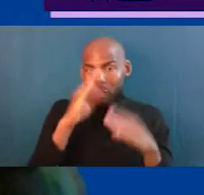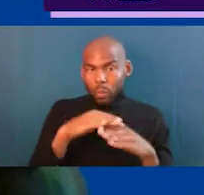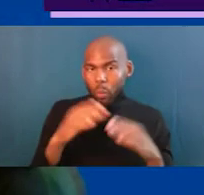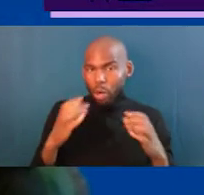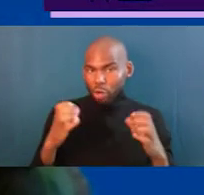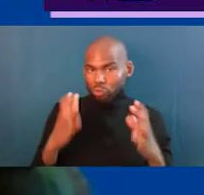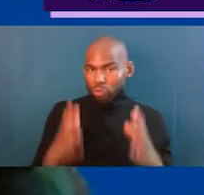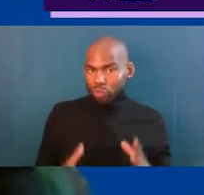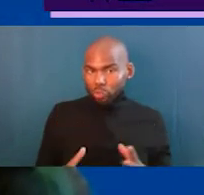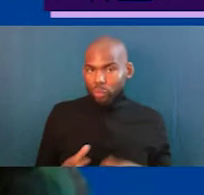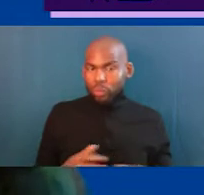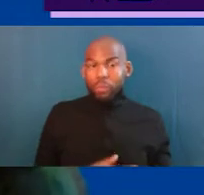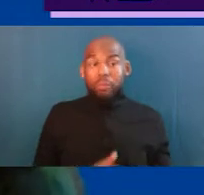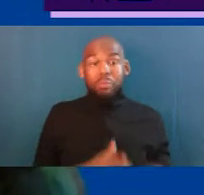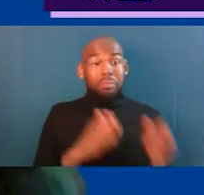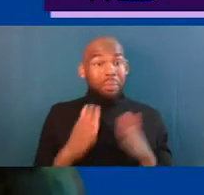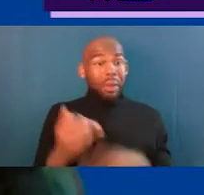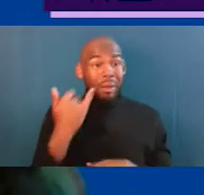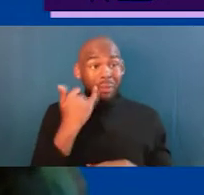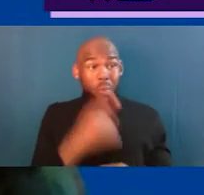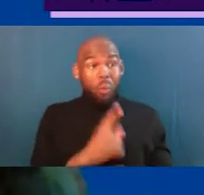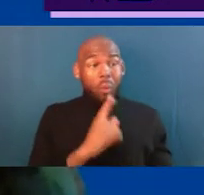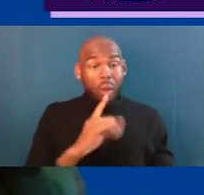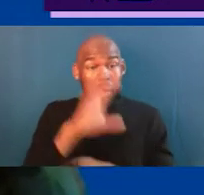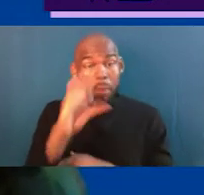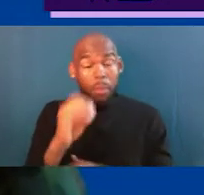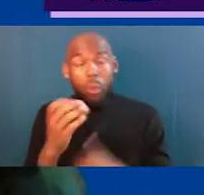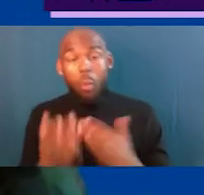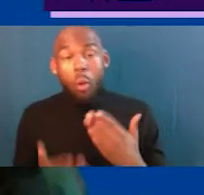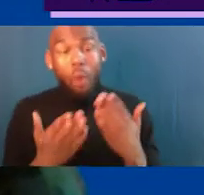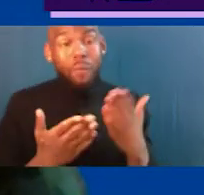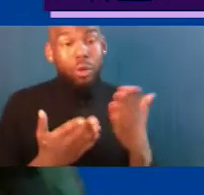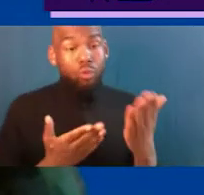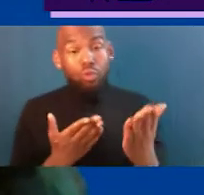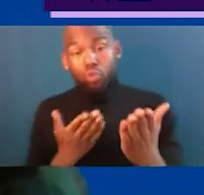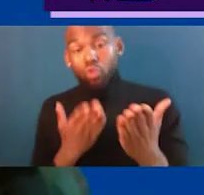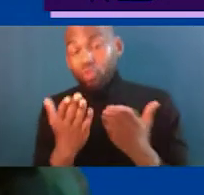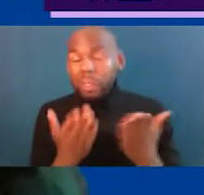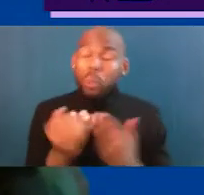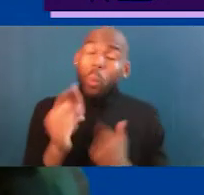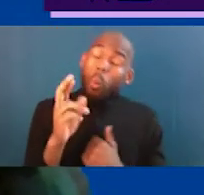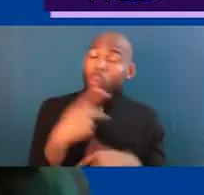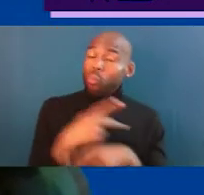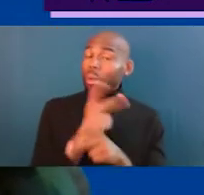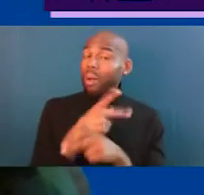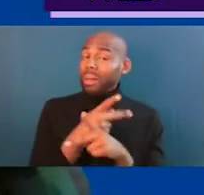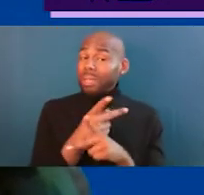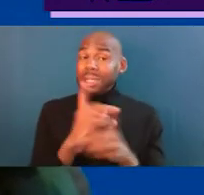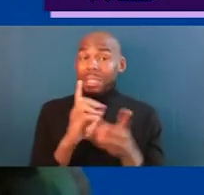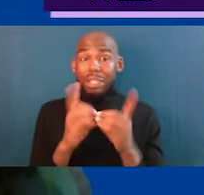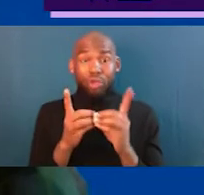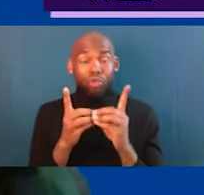If you're a company offering services digitally, services or products that involve digital experiences,